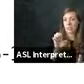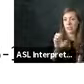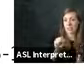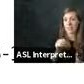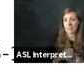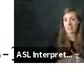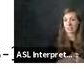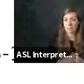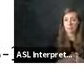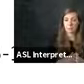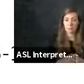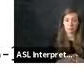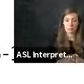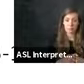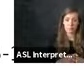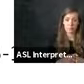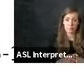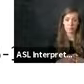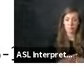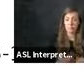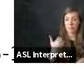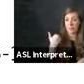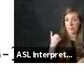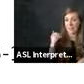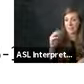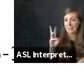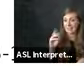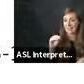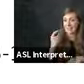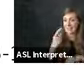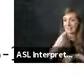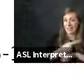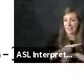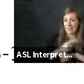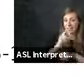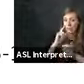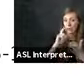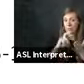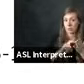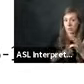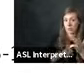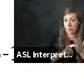Looking just over the past 60 days, we can see that this age group actually